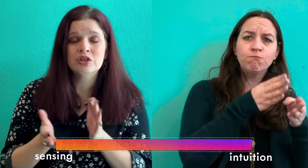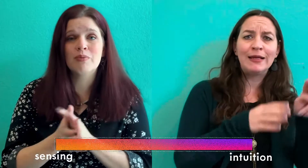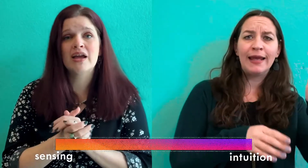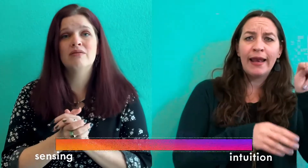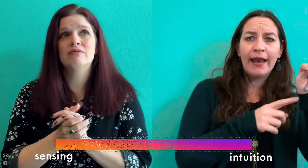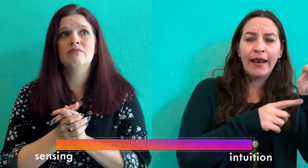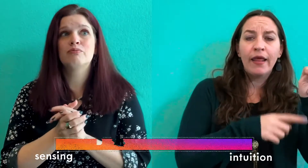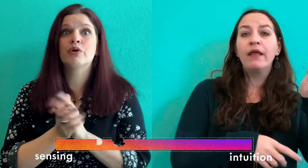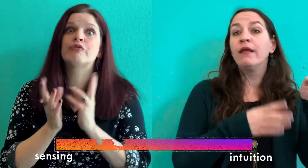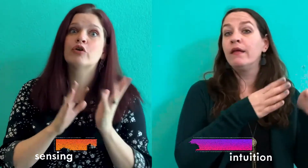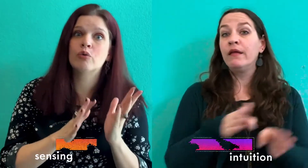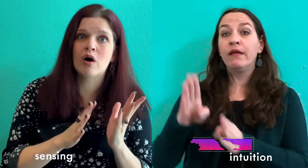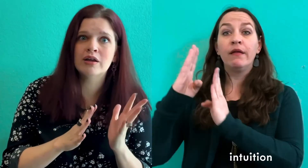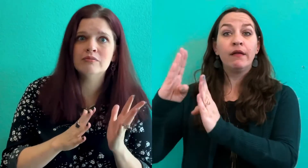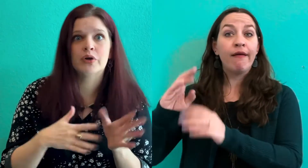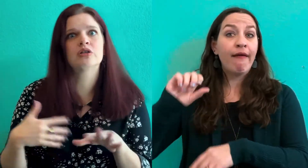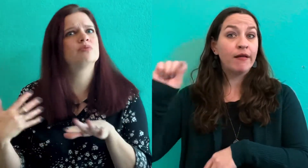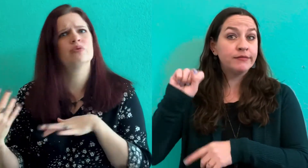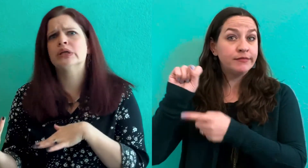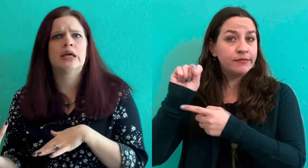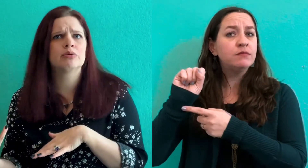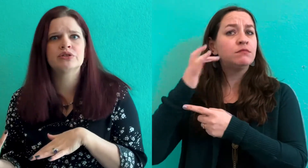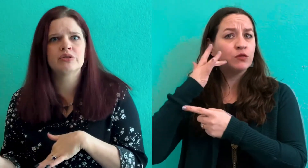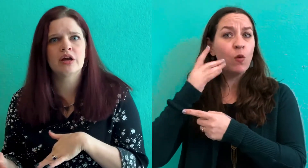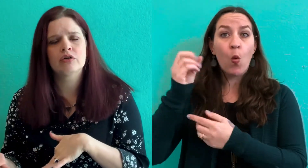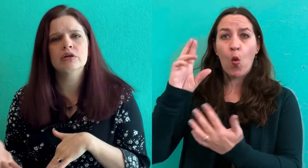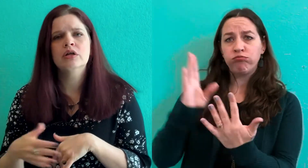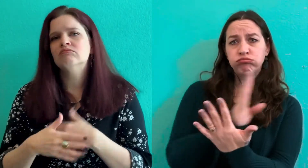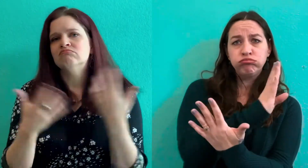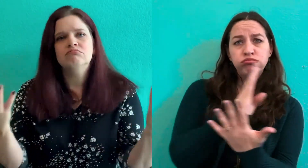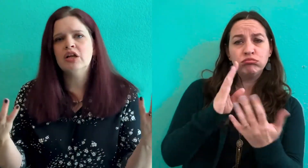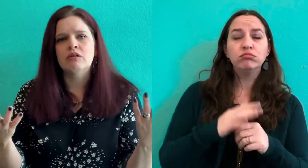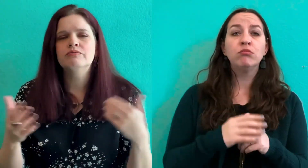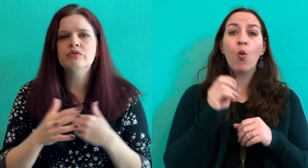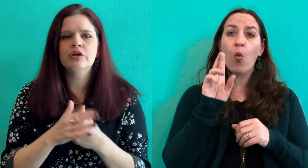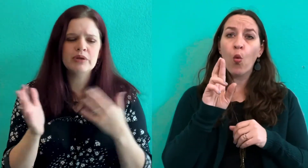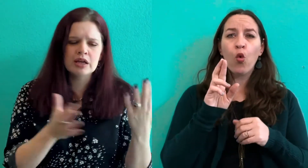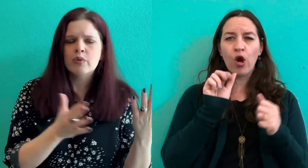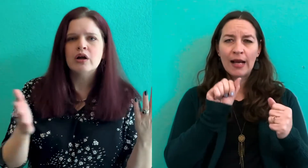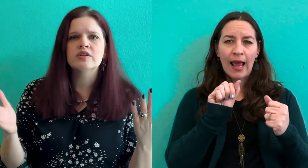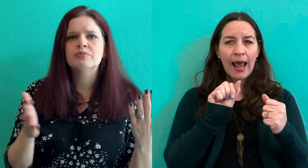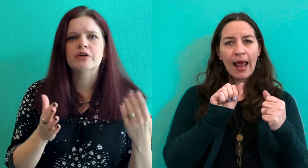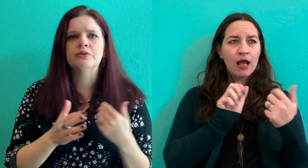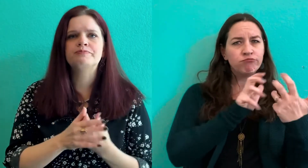You might prefer one, but also be really able to do the other. You know, you can be anywhere on the spectrum.